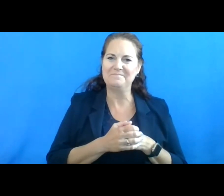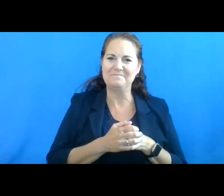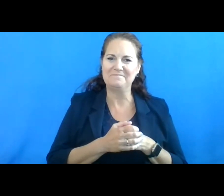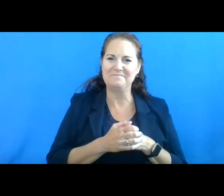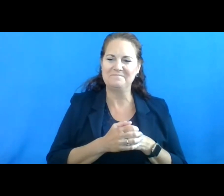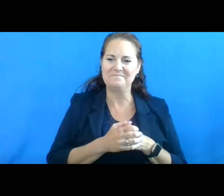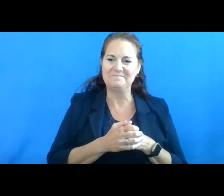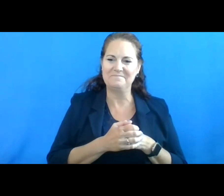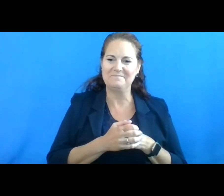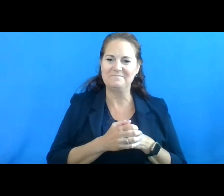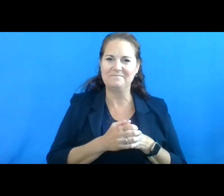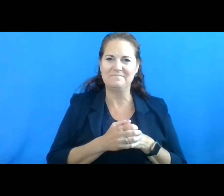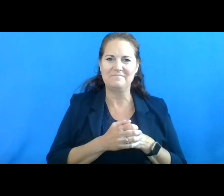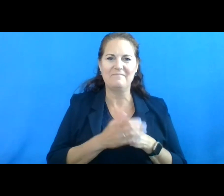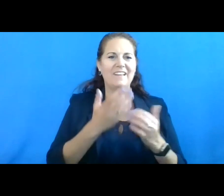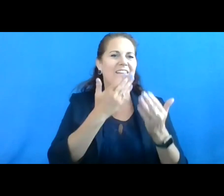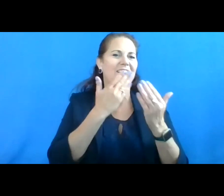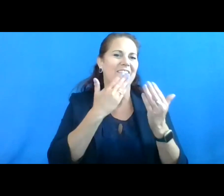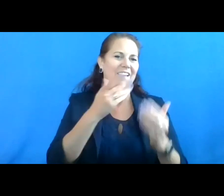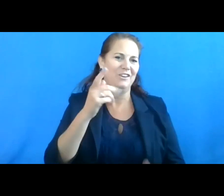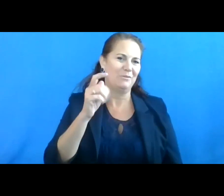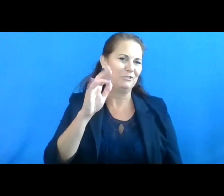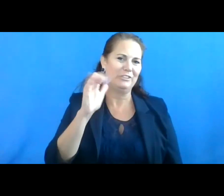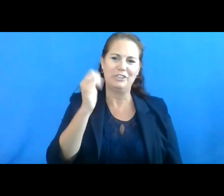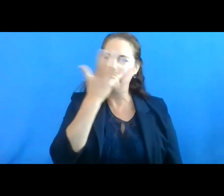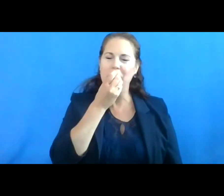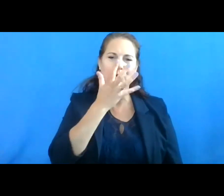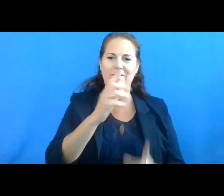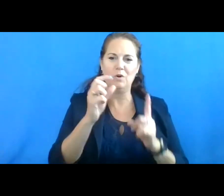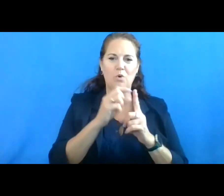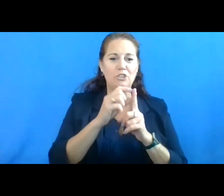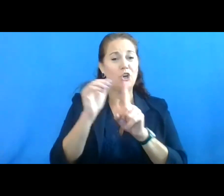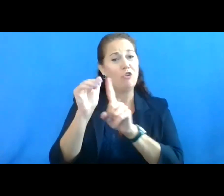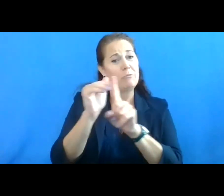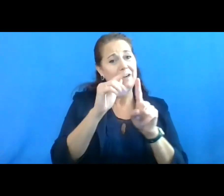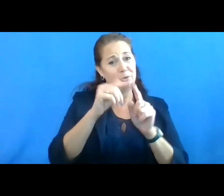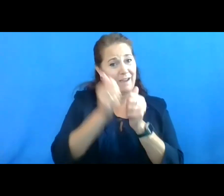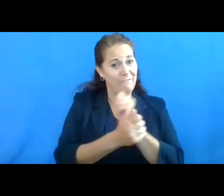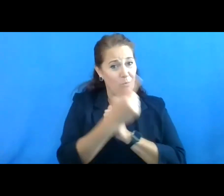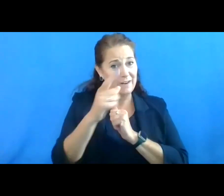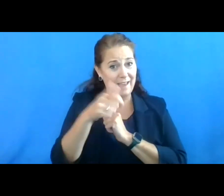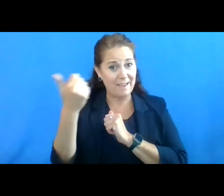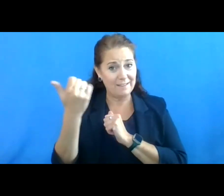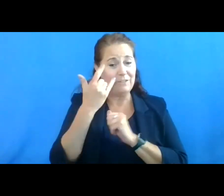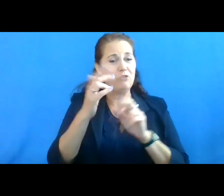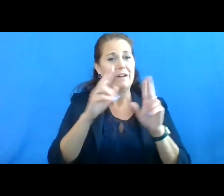This is a reminder to everyone else, that if you're ready to head back to the main session,